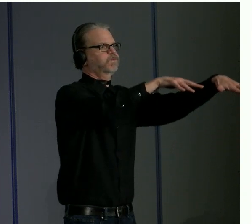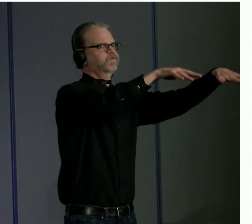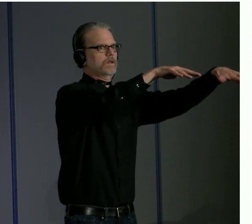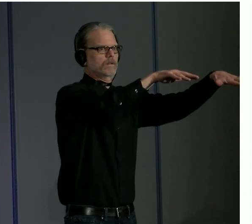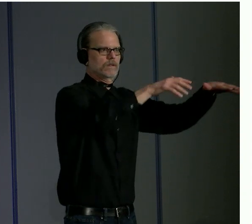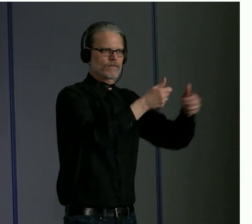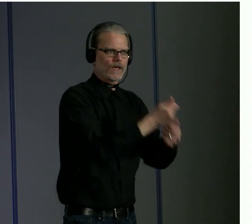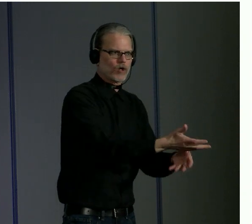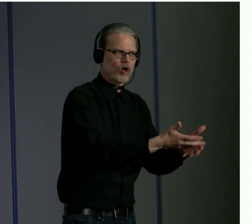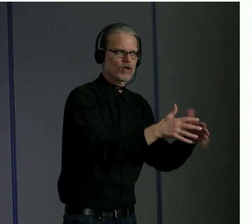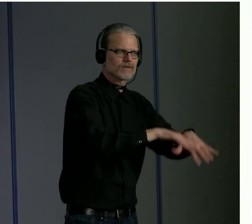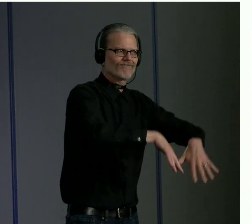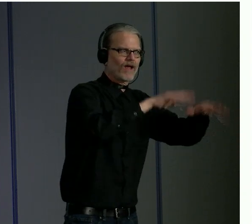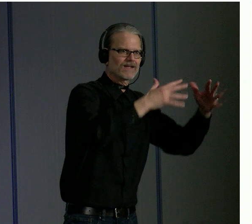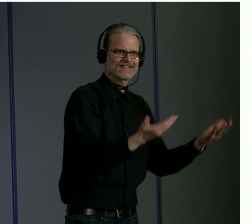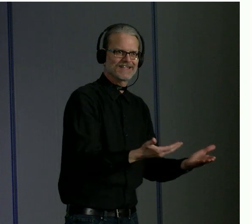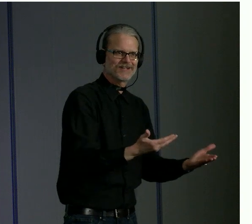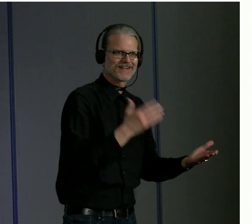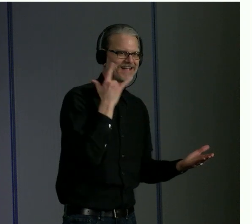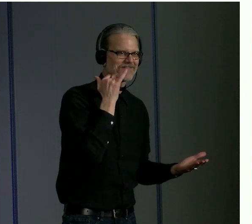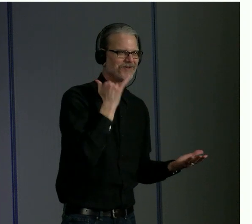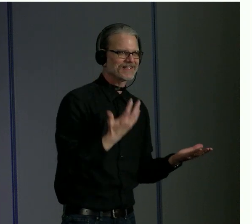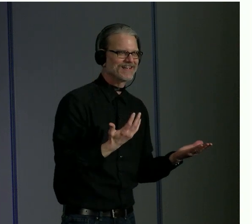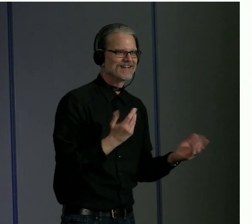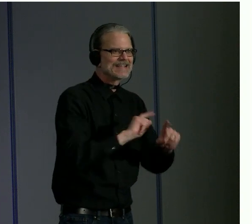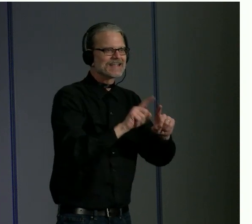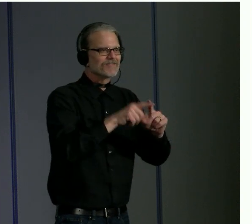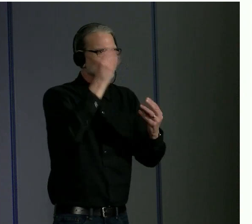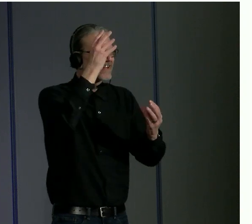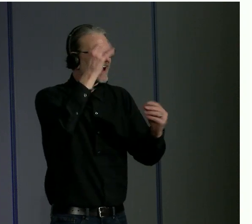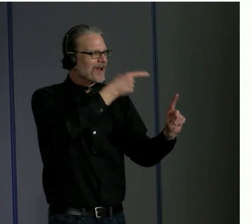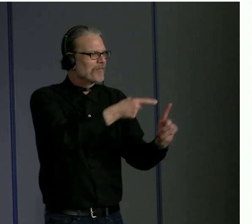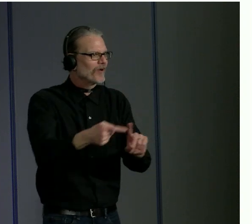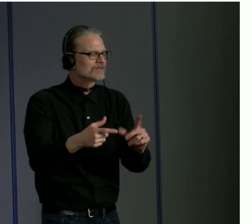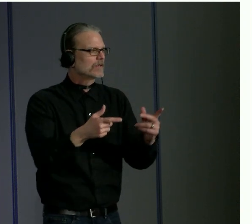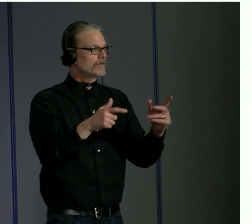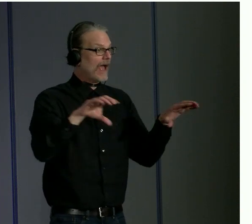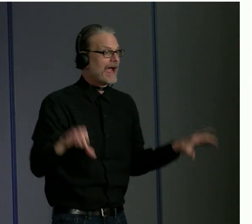There's lots of different data points in here. There's actions going on. There's these blue